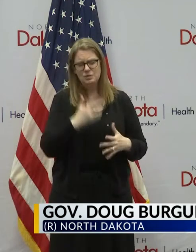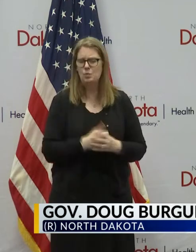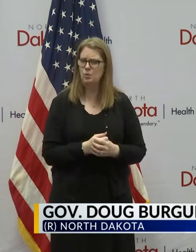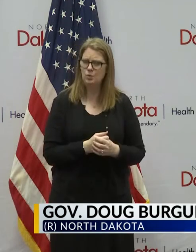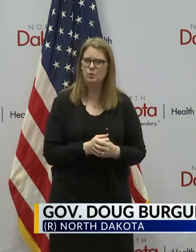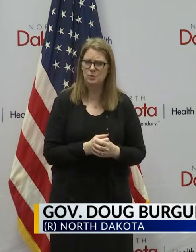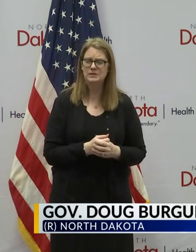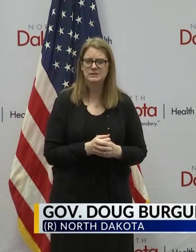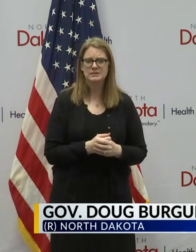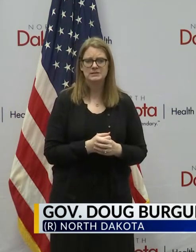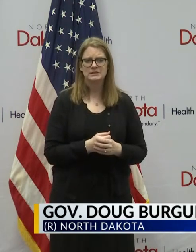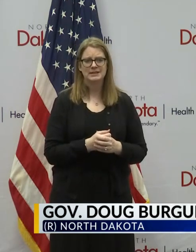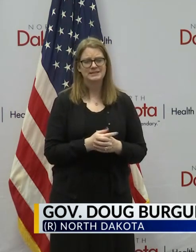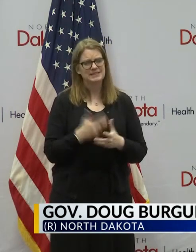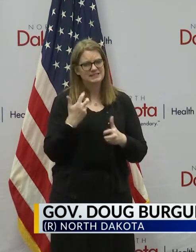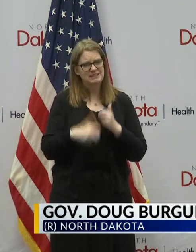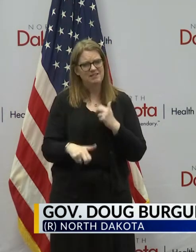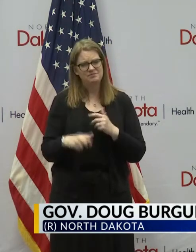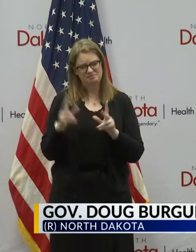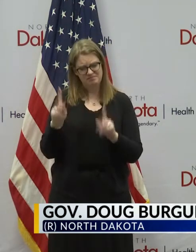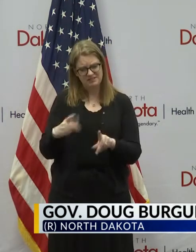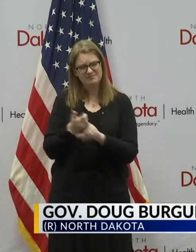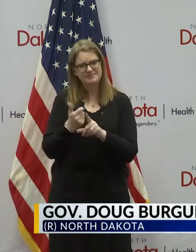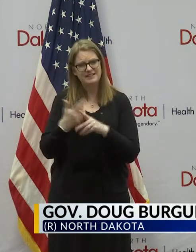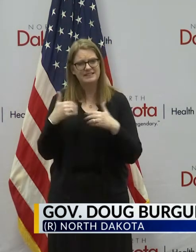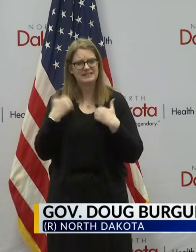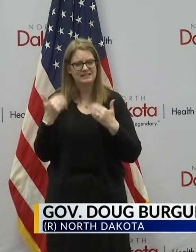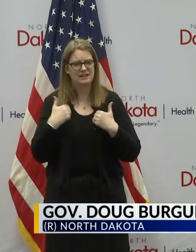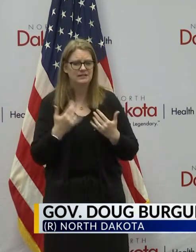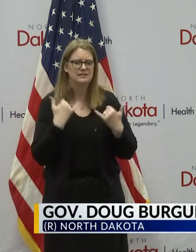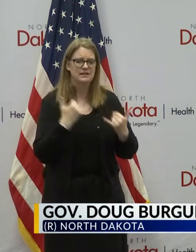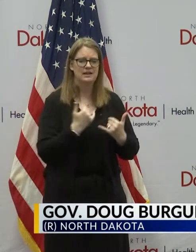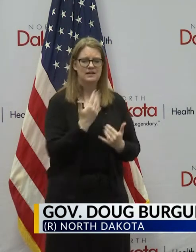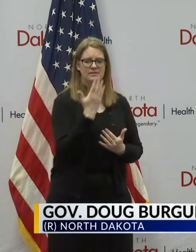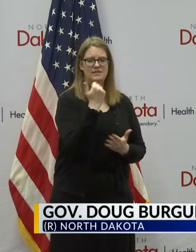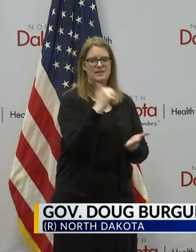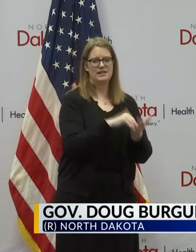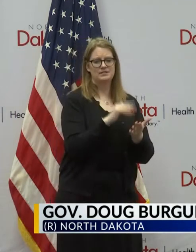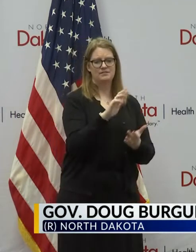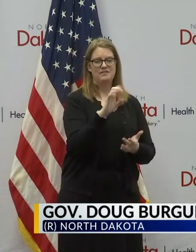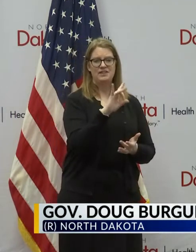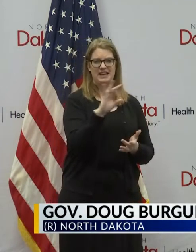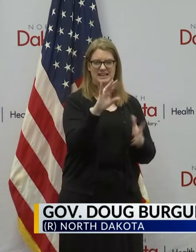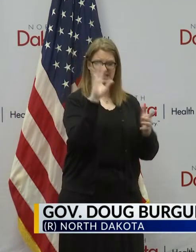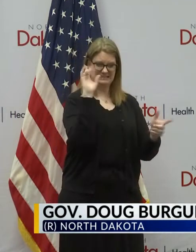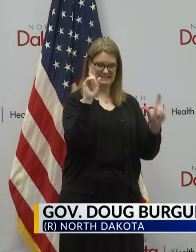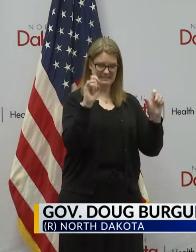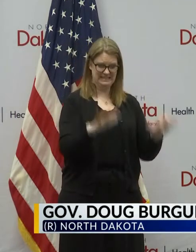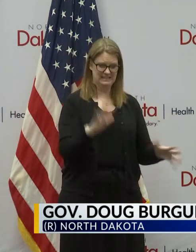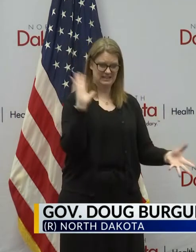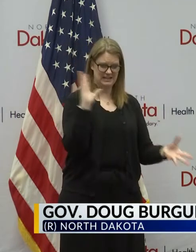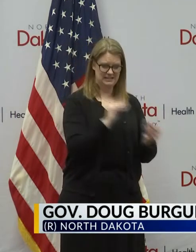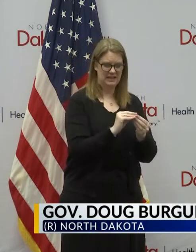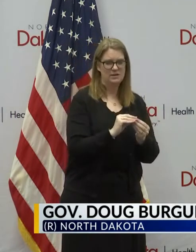IT'S NEVER EASY TO LOSE SOMEONE IN THE COURSE -- OF COURSE, SOMEONE SO YOUNG.